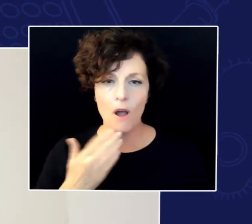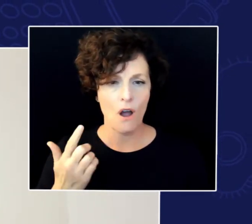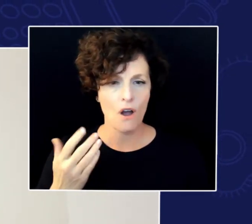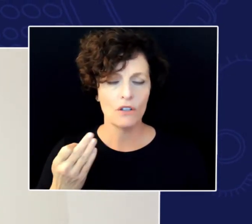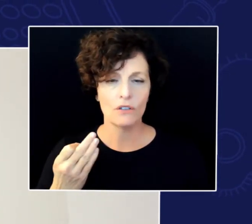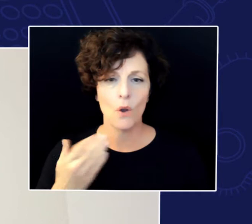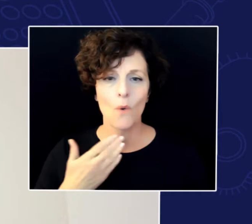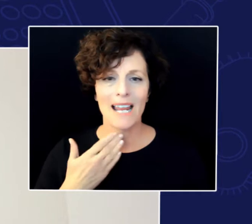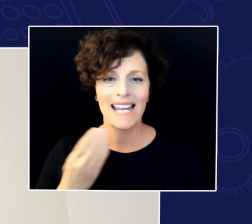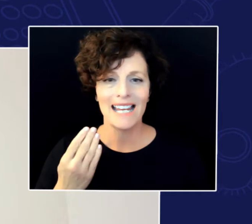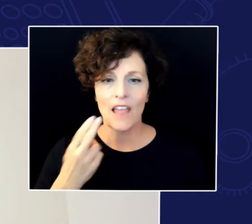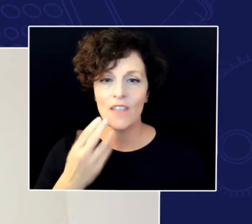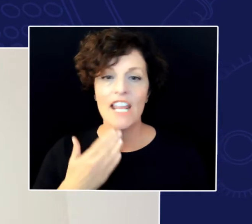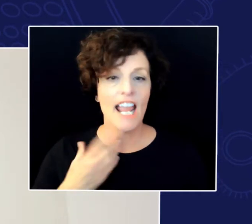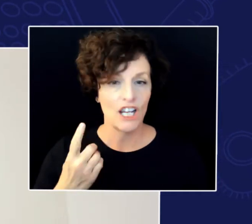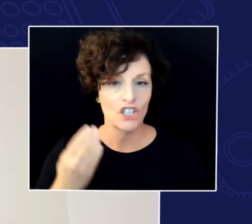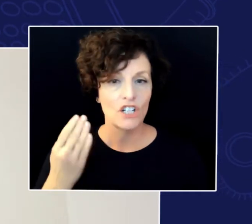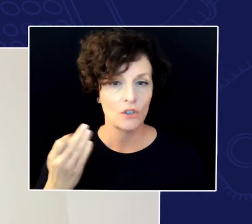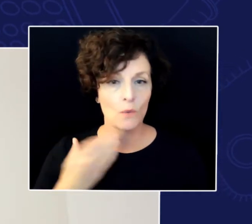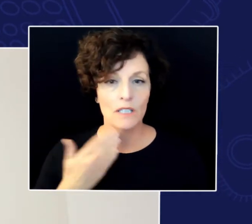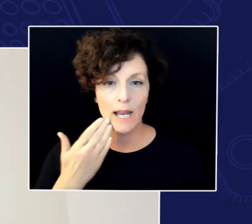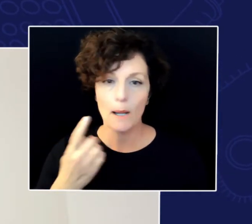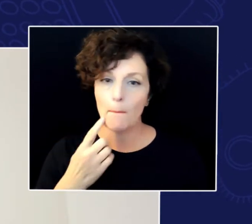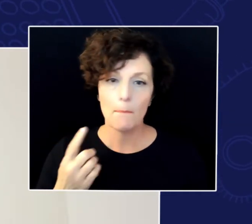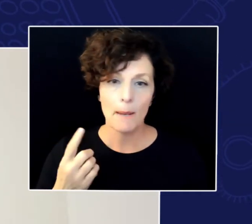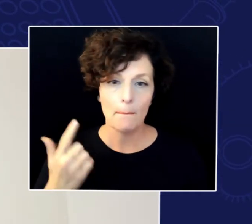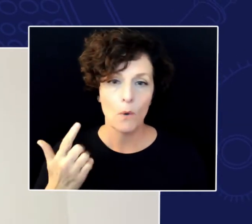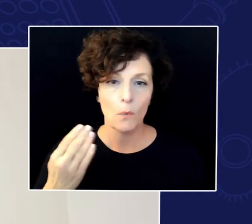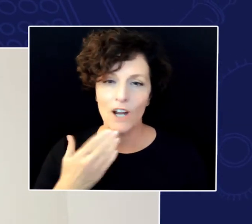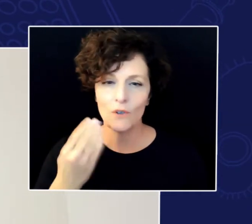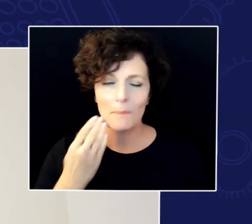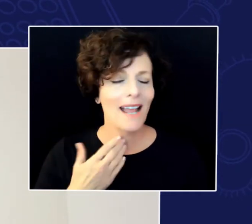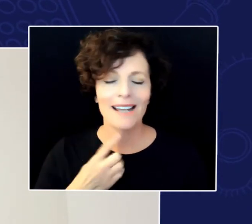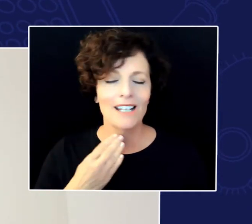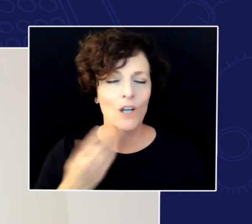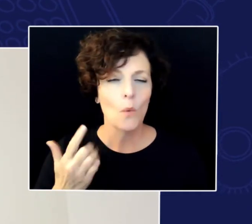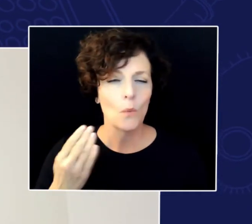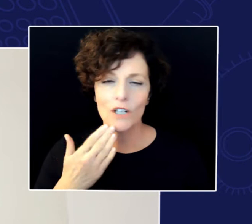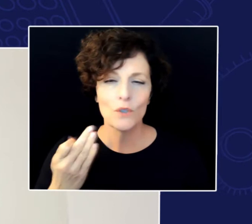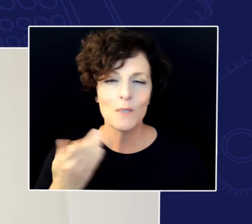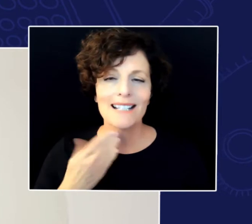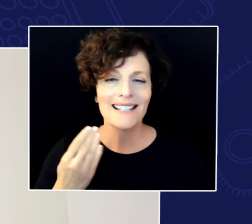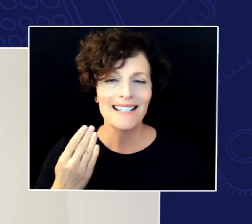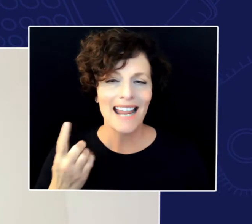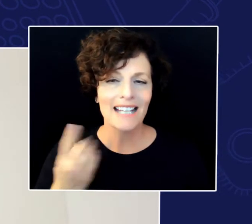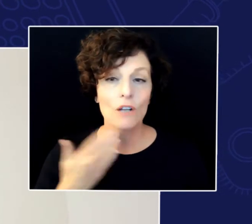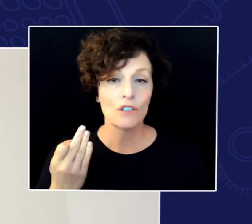Also, in the Asian society people want to be -- I didn't want to stand out.